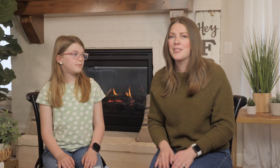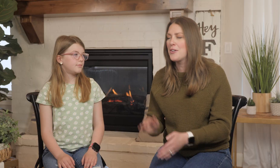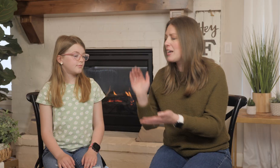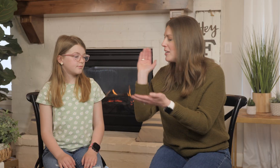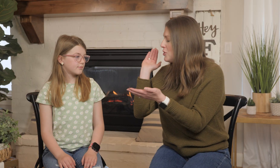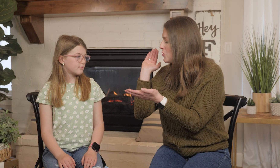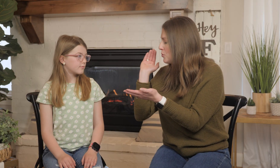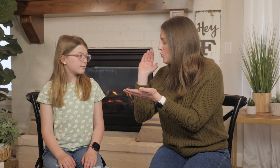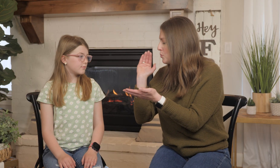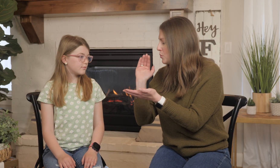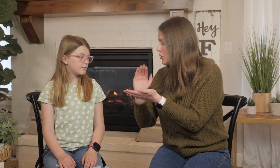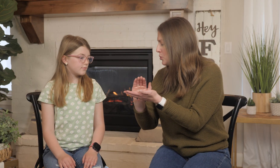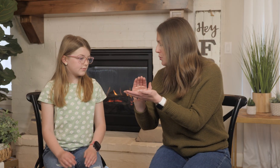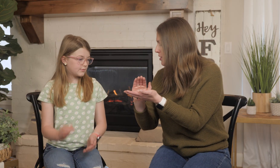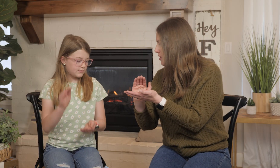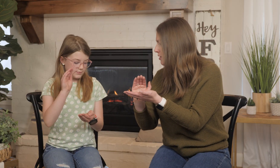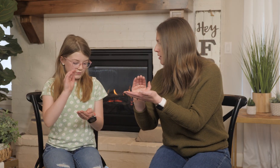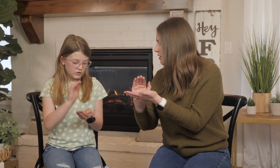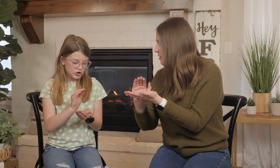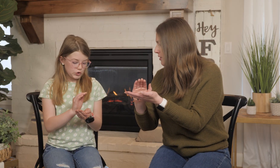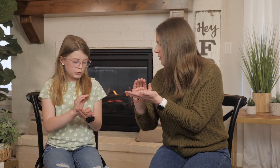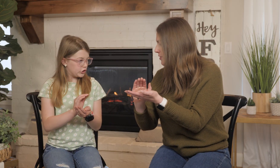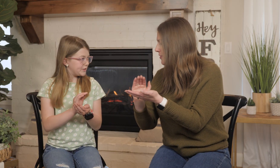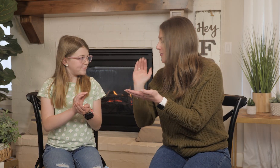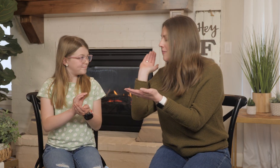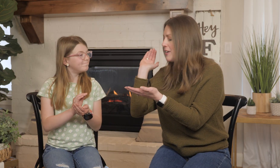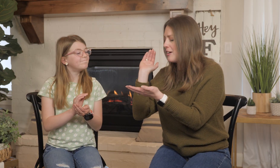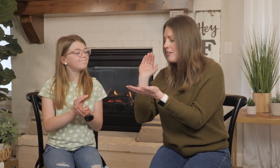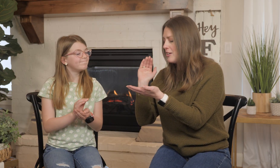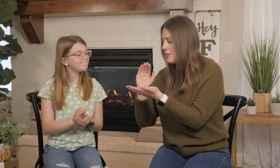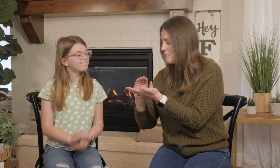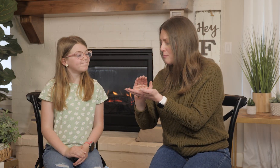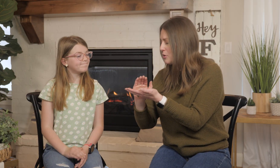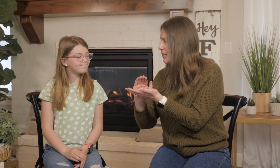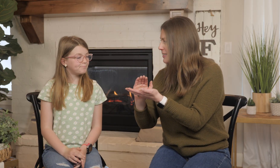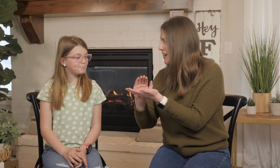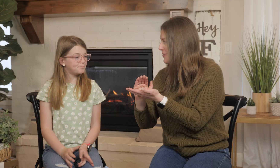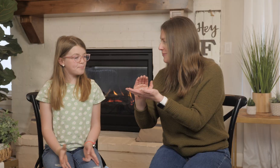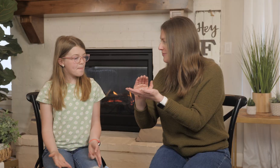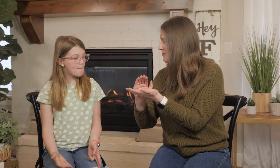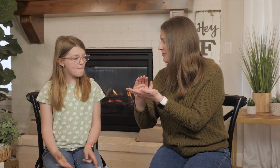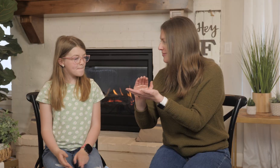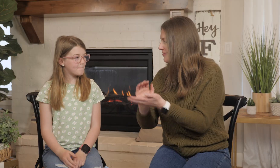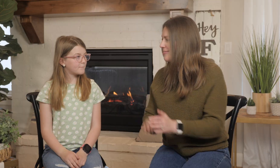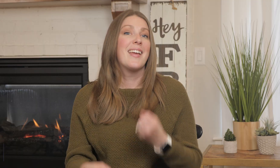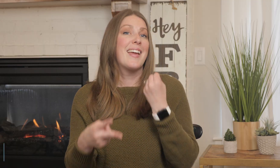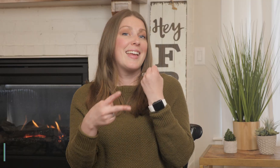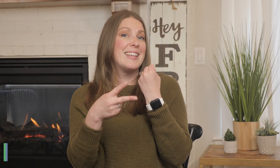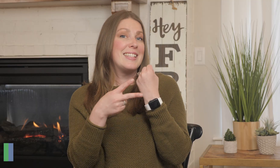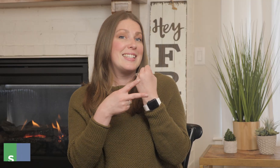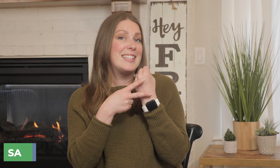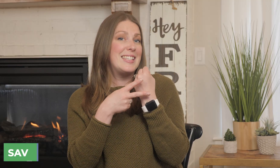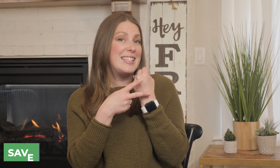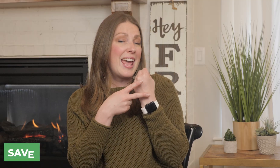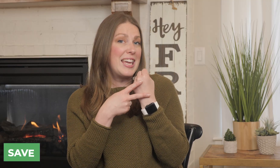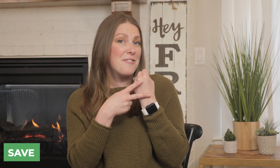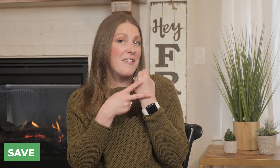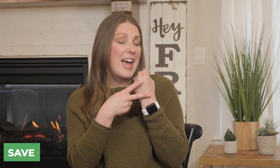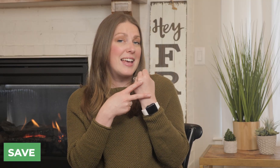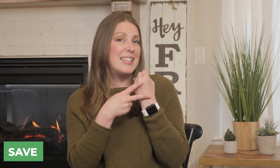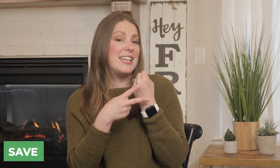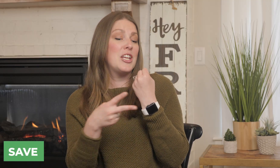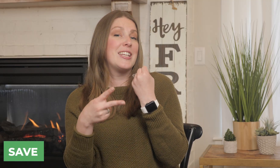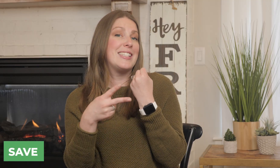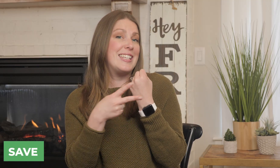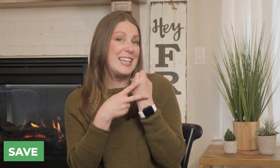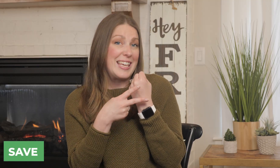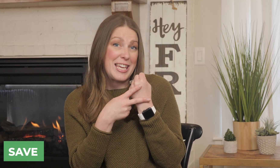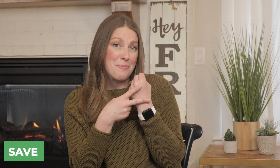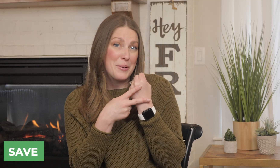All right can you do reduce? Very good, bring it down. Save, save as in to keep